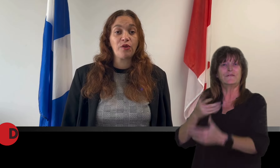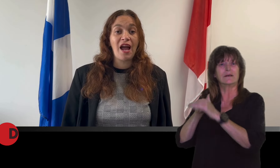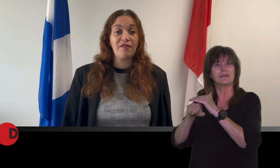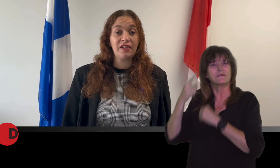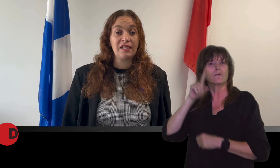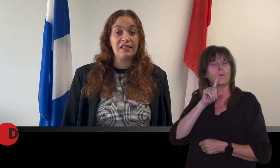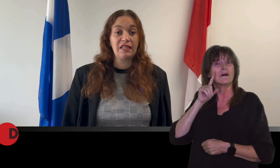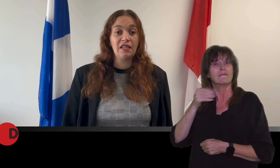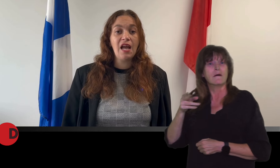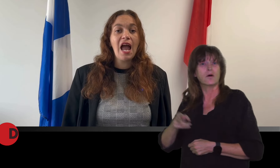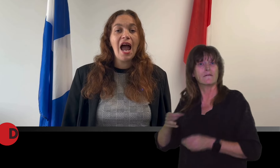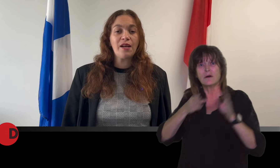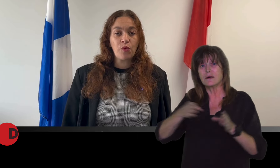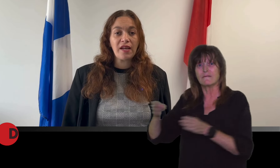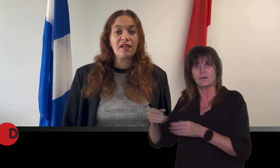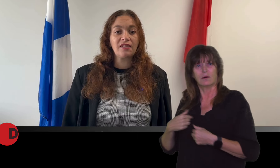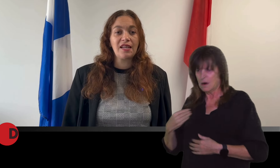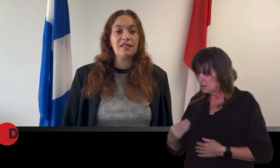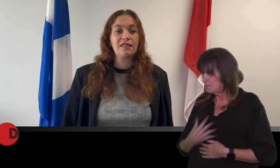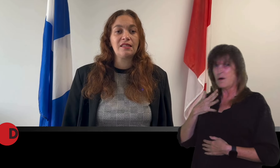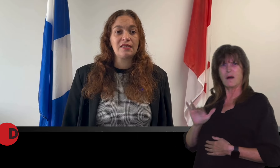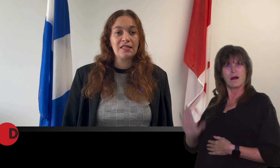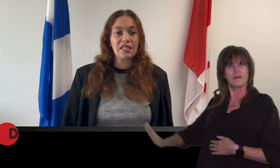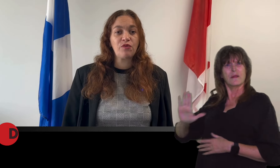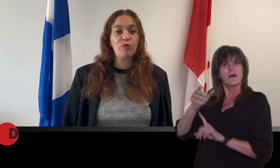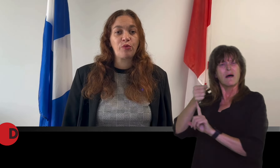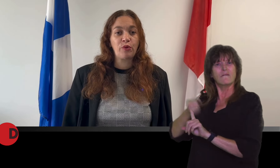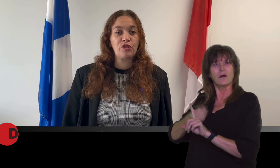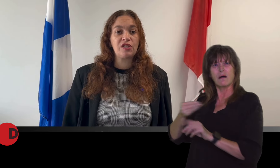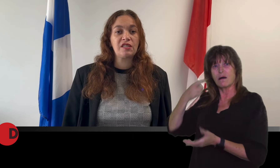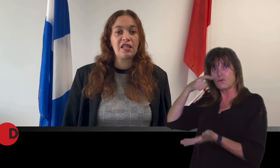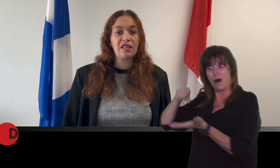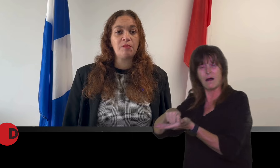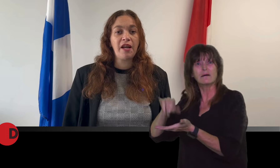for Deaf and hard-of-hearing individuals. Inspired by their advocacy